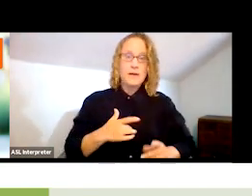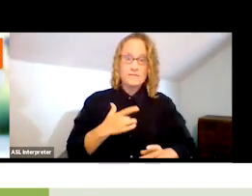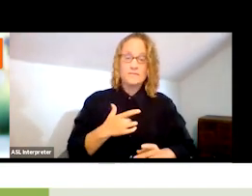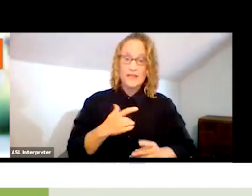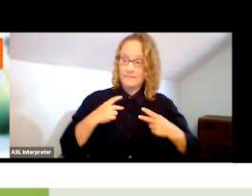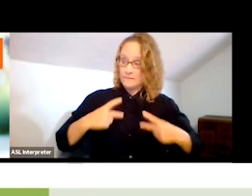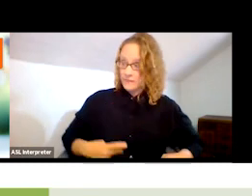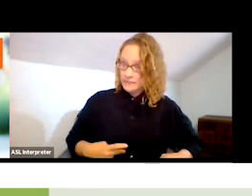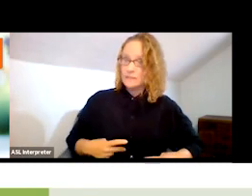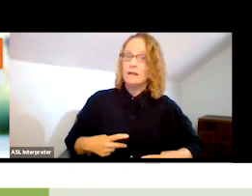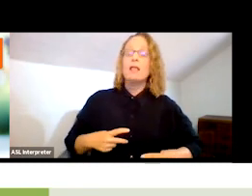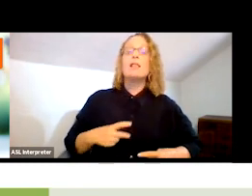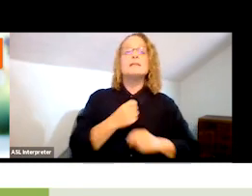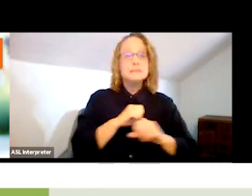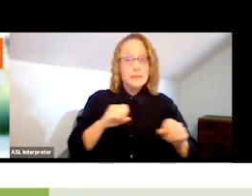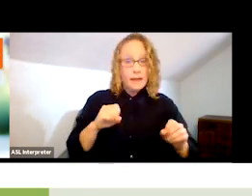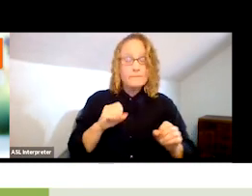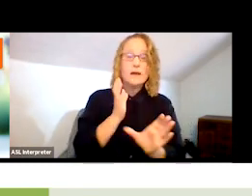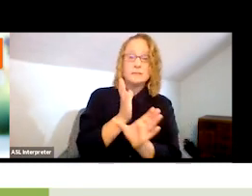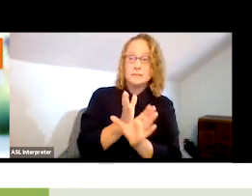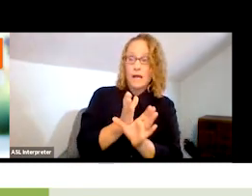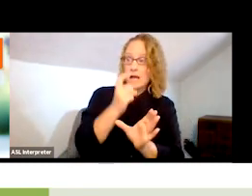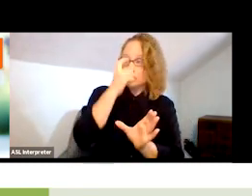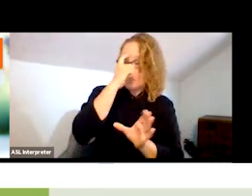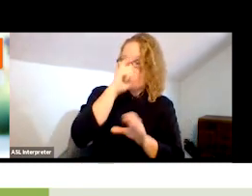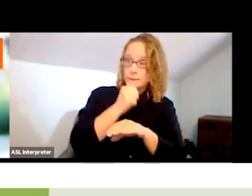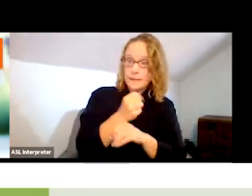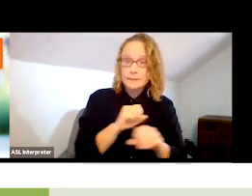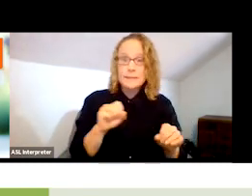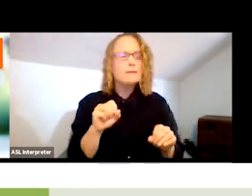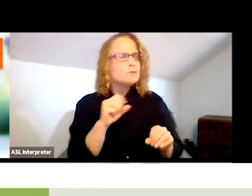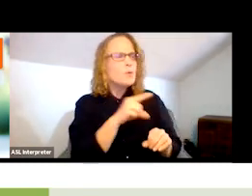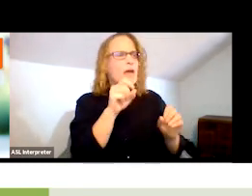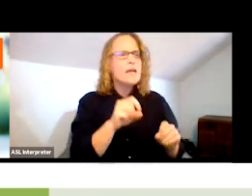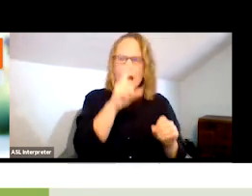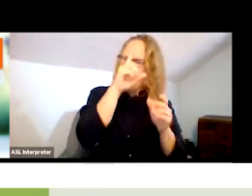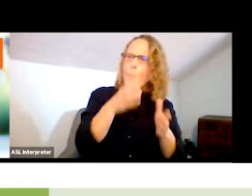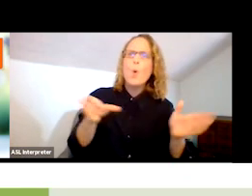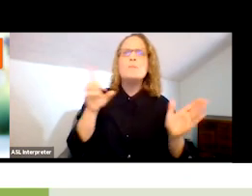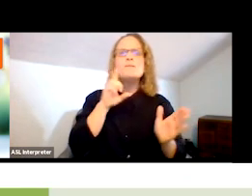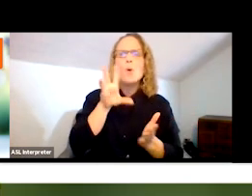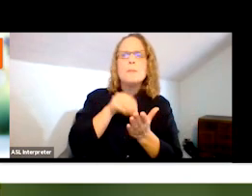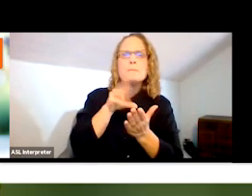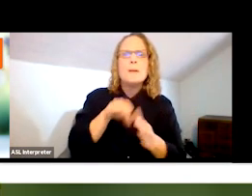is really for people to feel included and ultimately foster a safe place